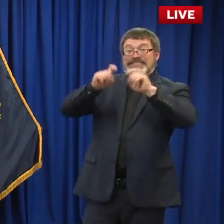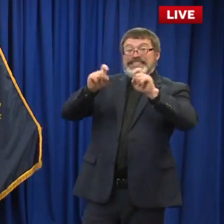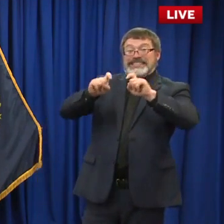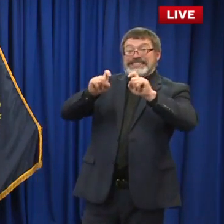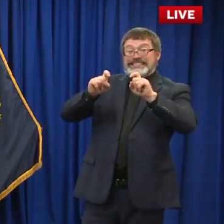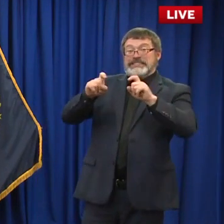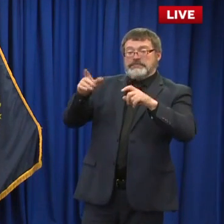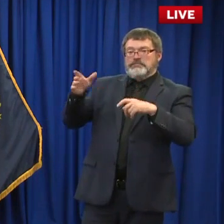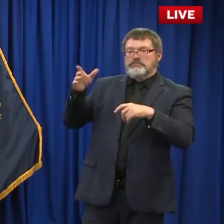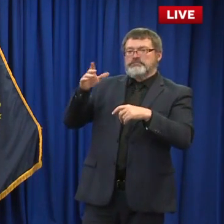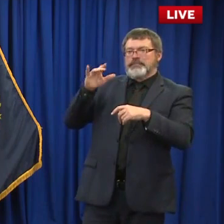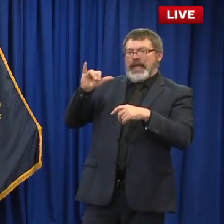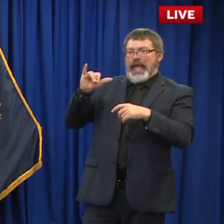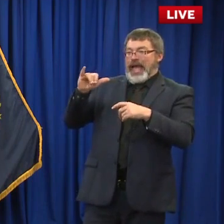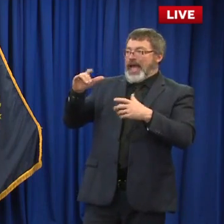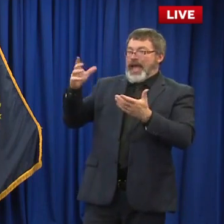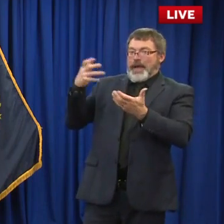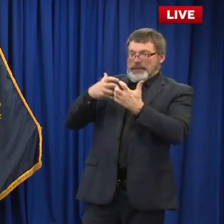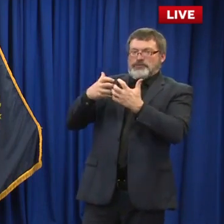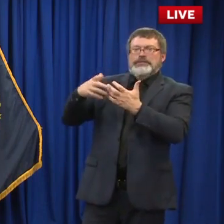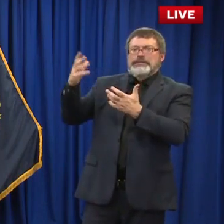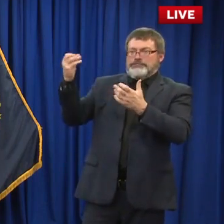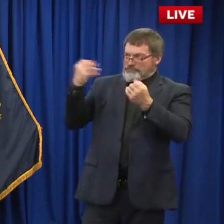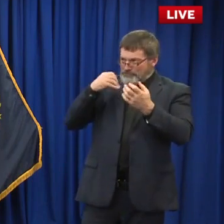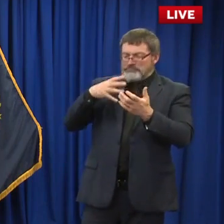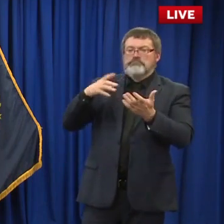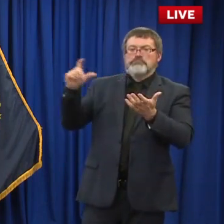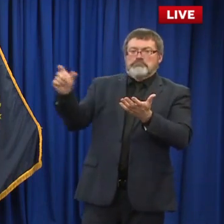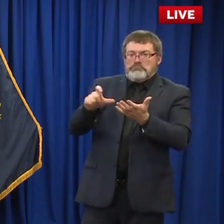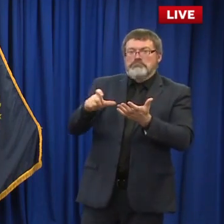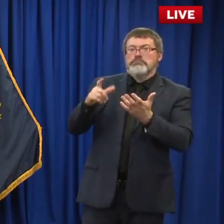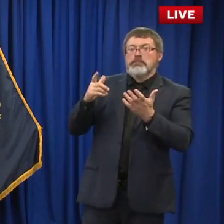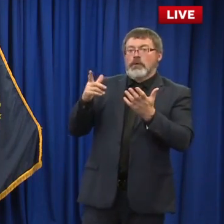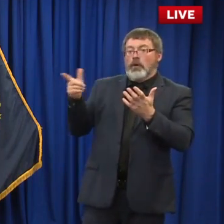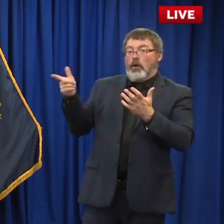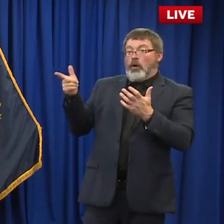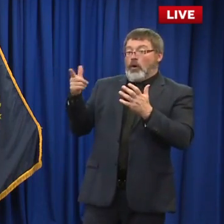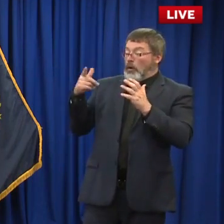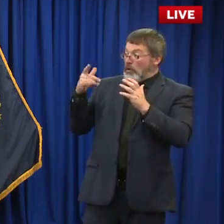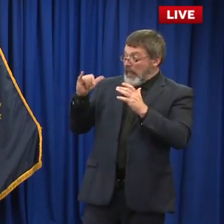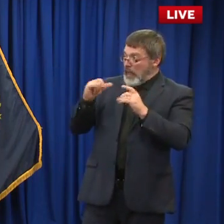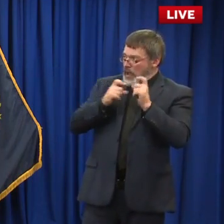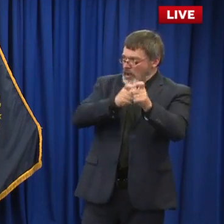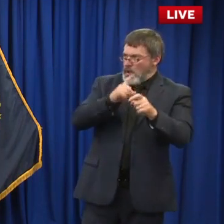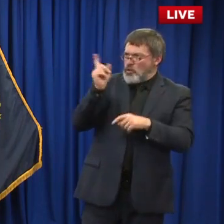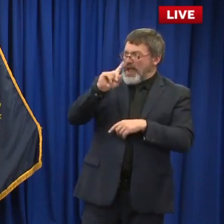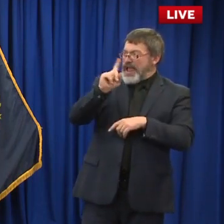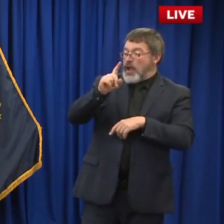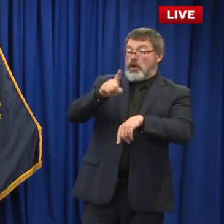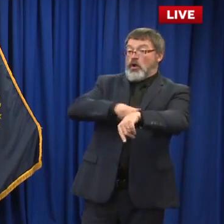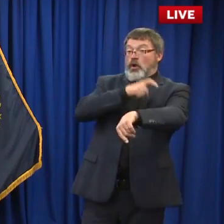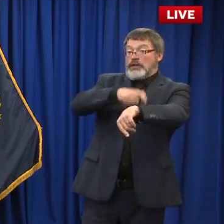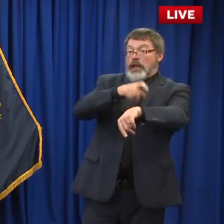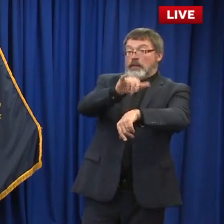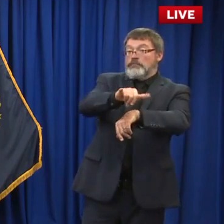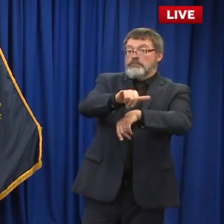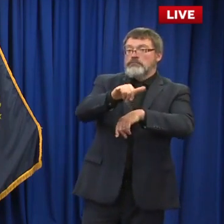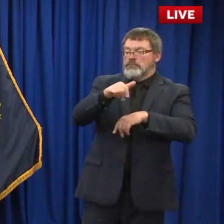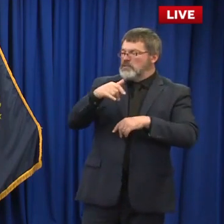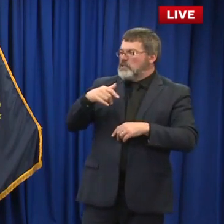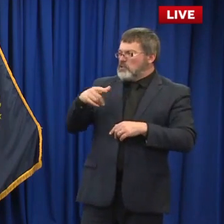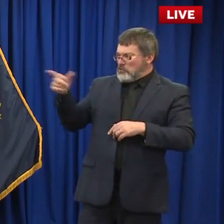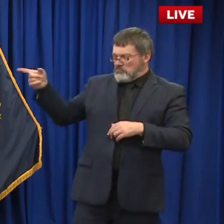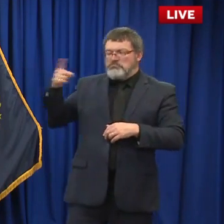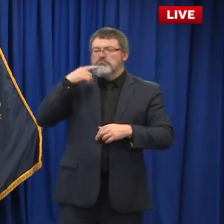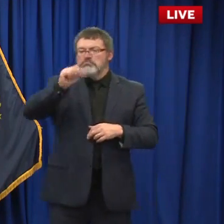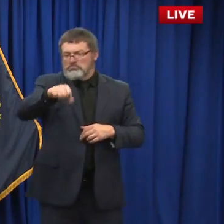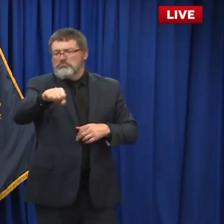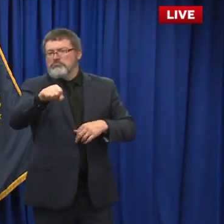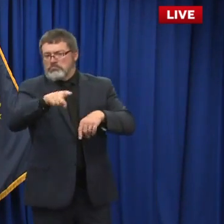IF THE RAPID TEST MACHINES COME THROUGH AS THE VICE-PRESIDENT HAS SAID, THAT MEANS IN NEW HAMPSHIRE, MAJOR HOSPITALS AND LONG-TERM CARE FACILITIES THAT HAVE RAPID